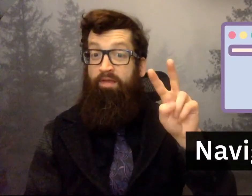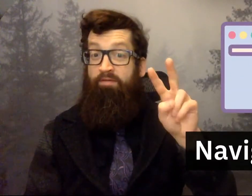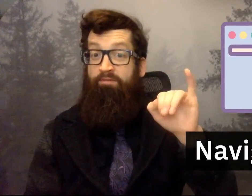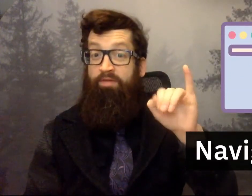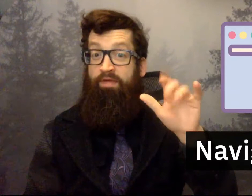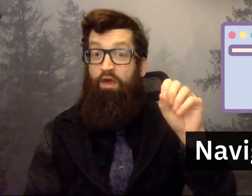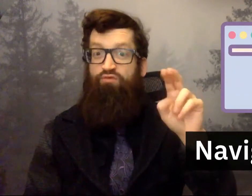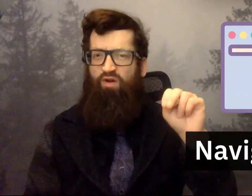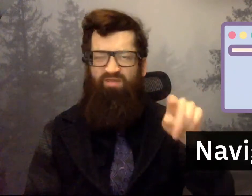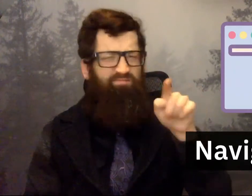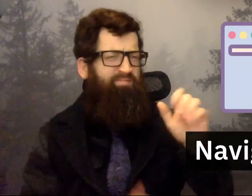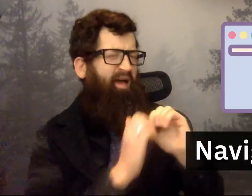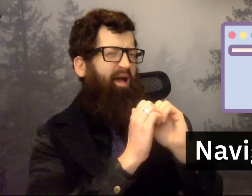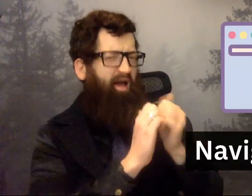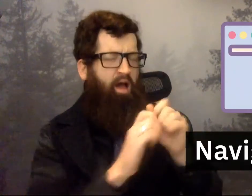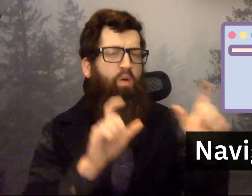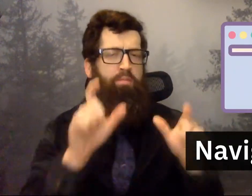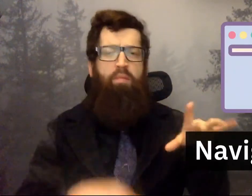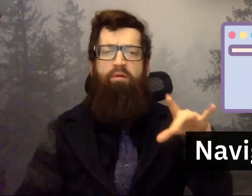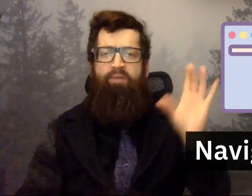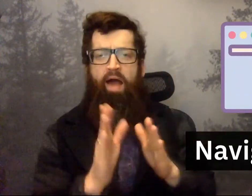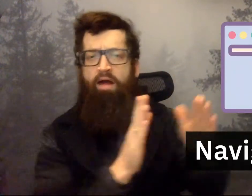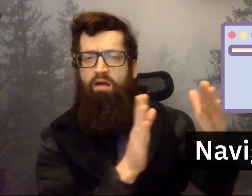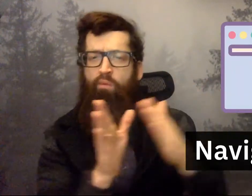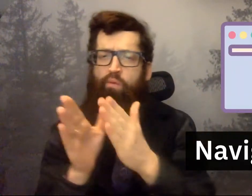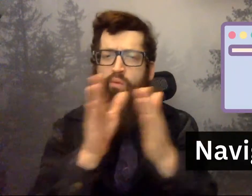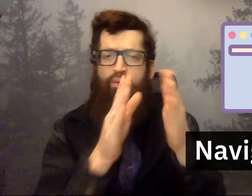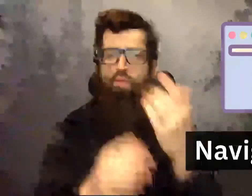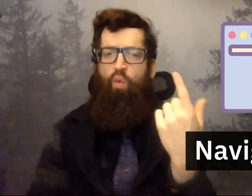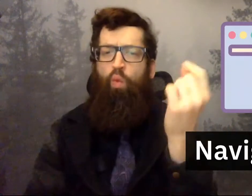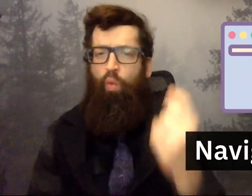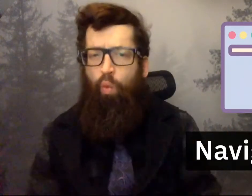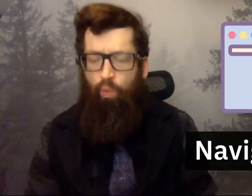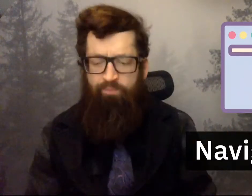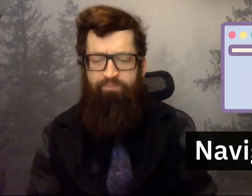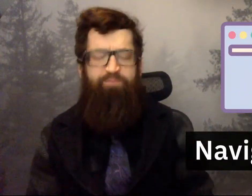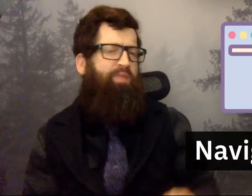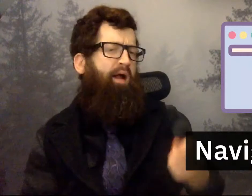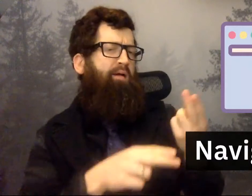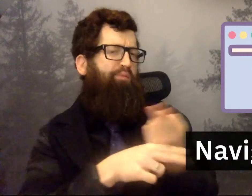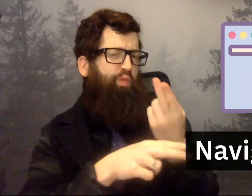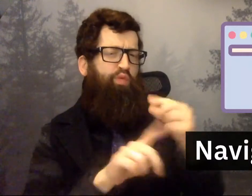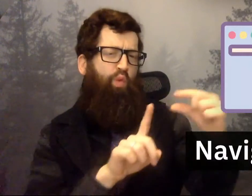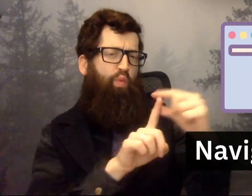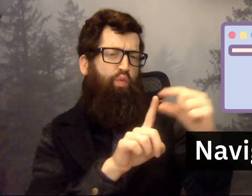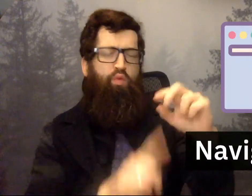Navigation, getting to where you want to go, is an important design requirement.